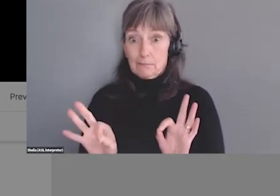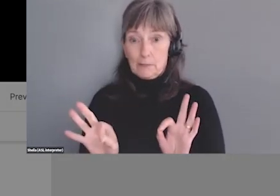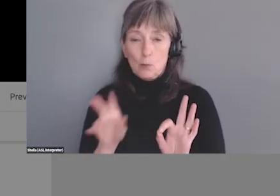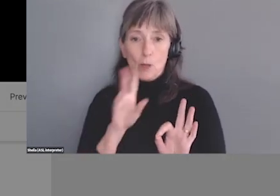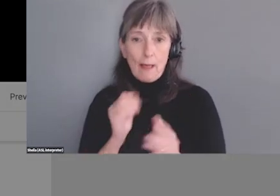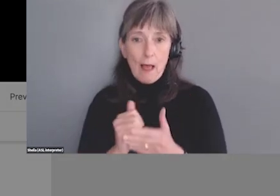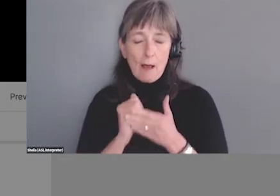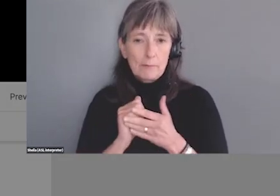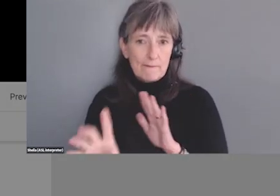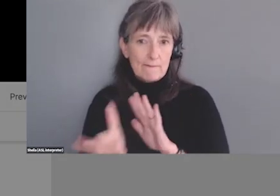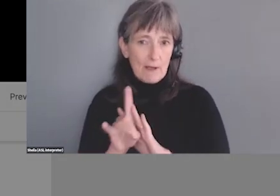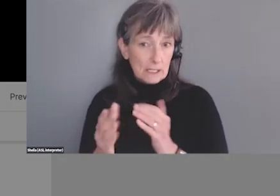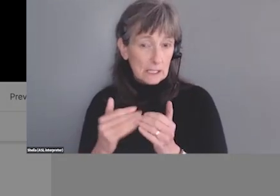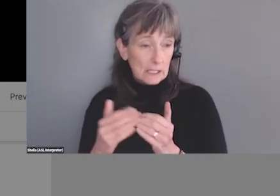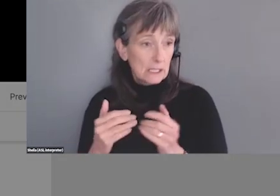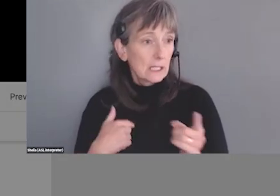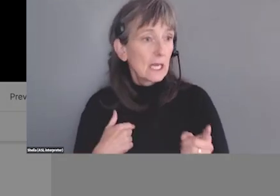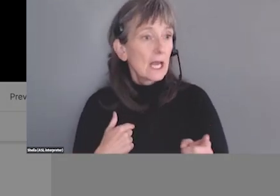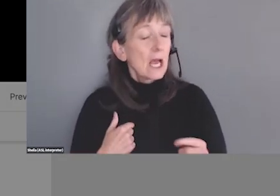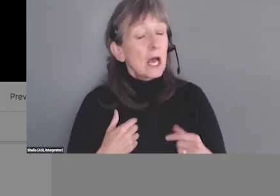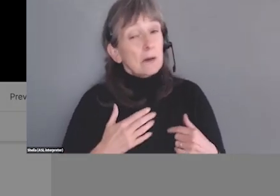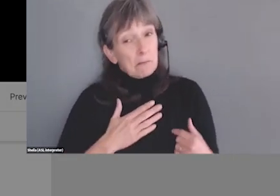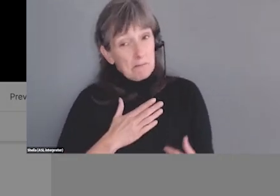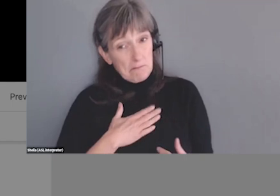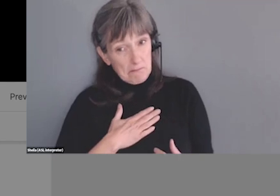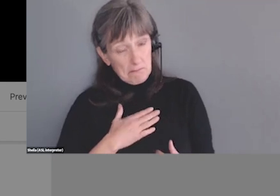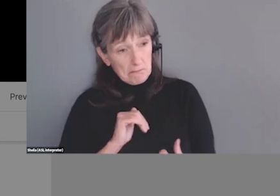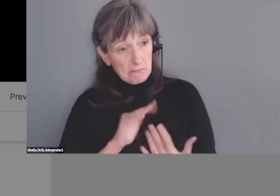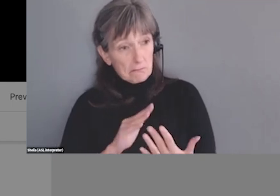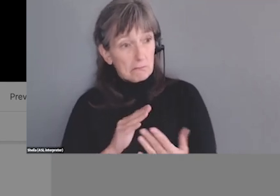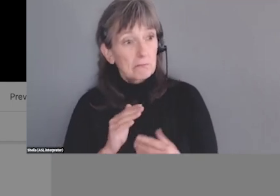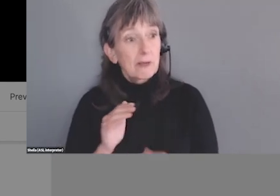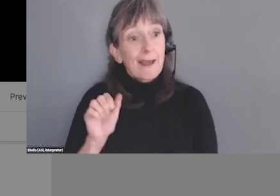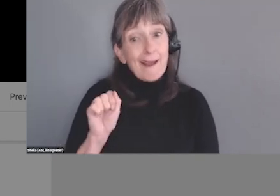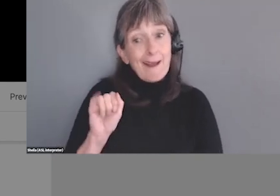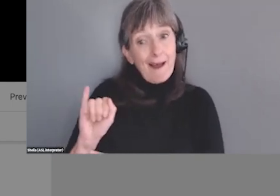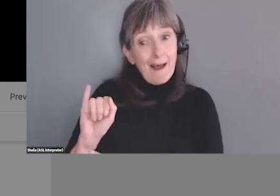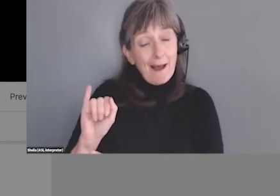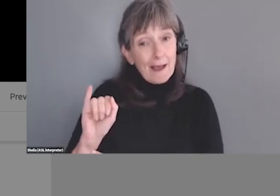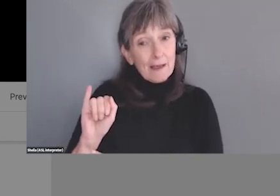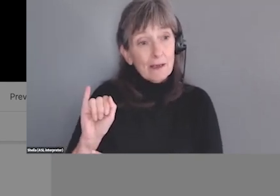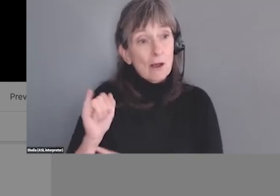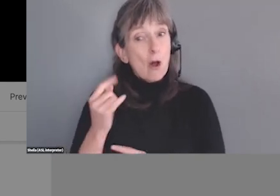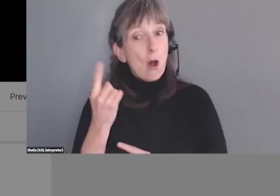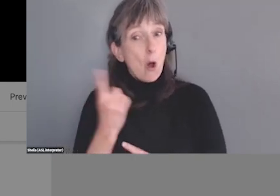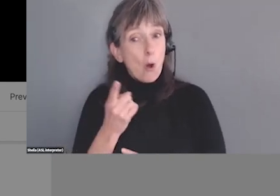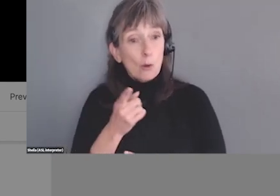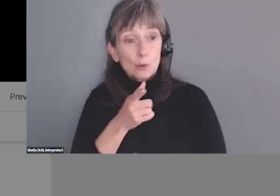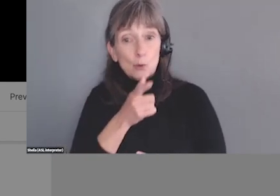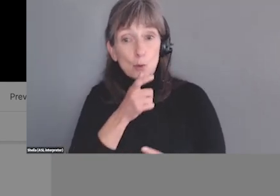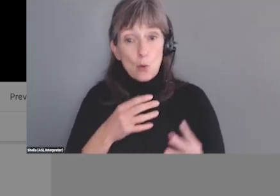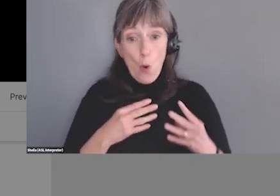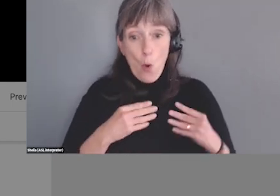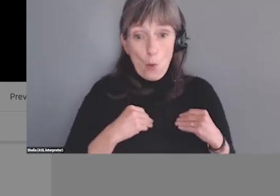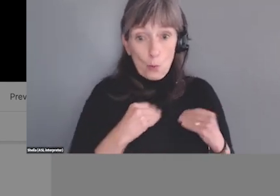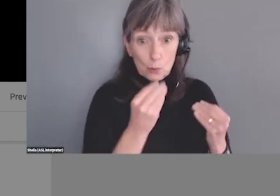should always be in the control of the person who owns the content. In this particular context, I'm